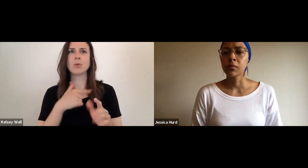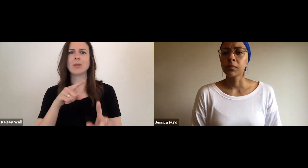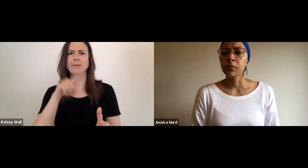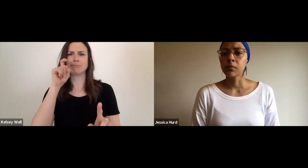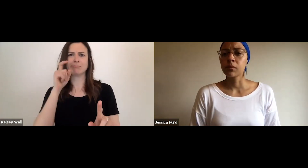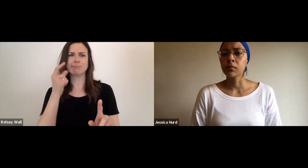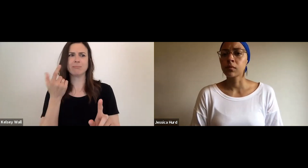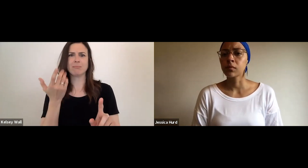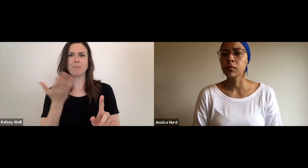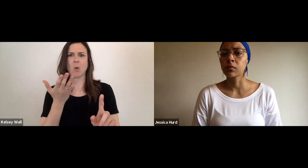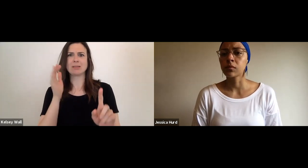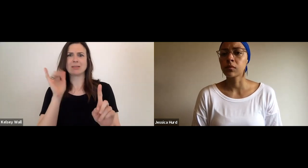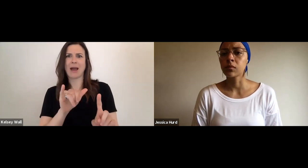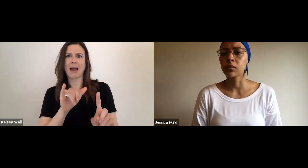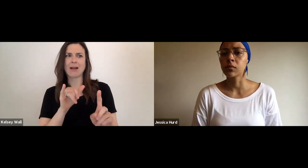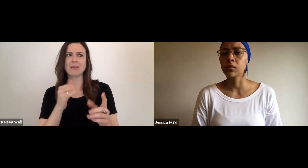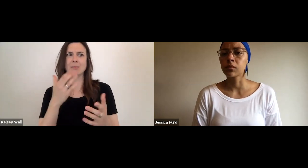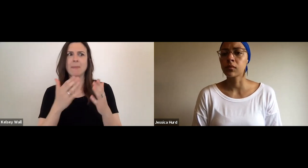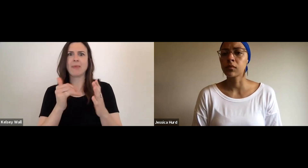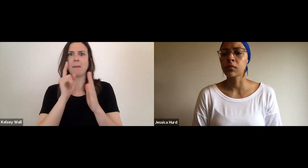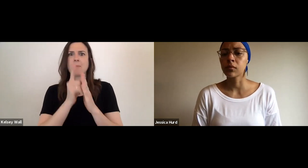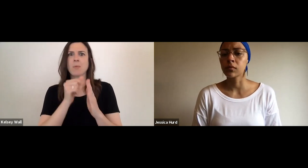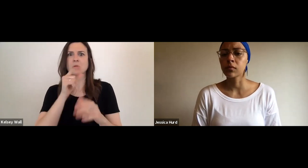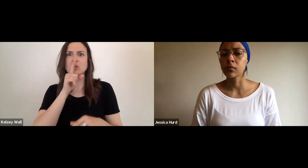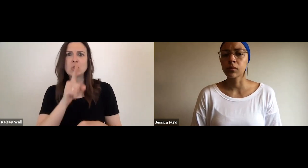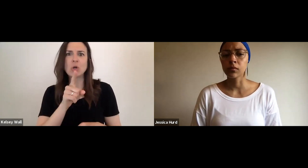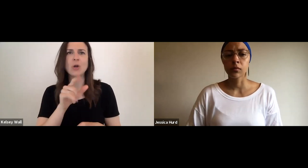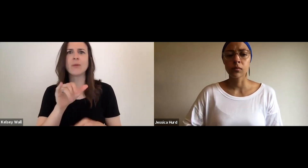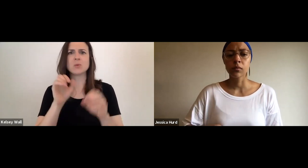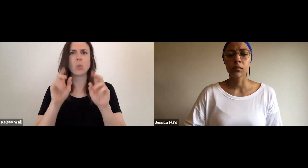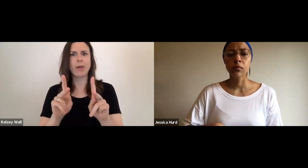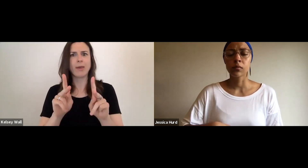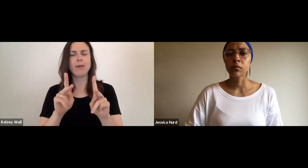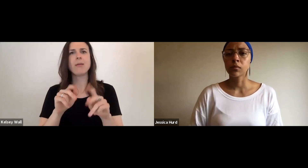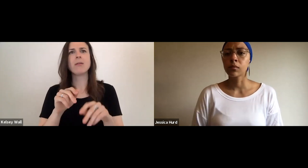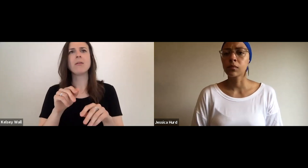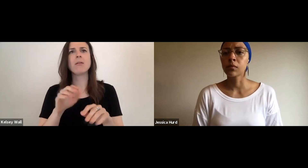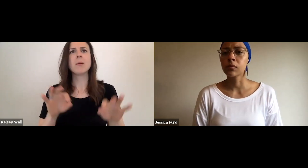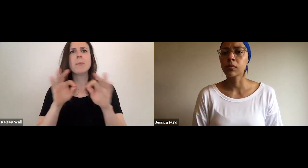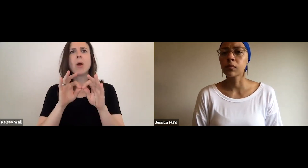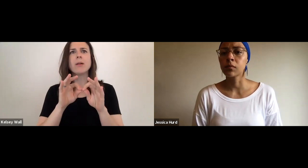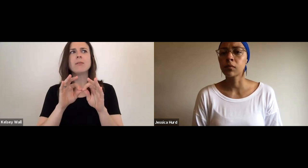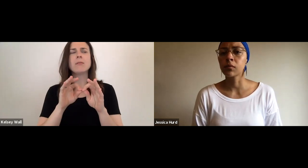There are many things that come up and many things that you feel, and maybe it's hard to recognize